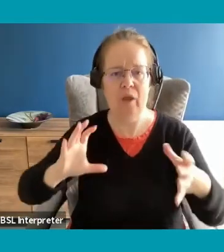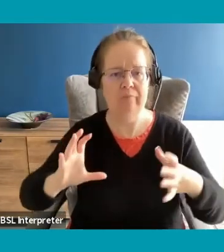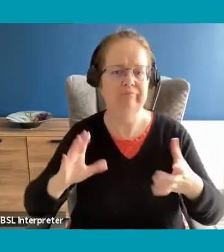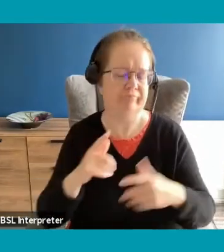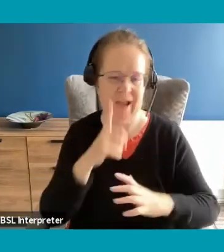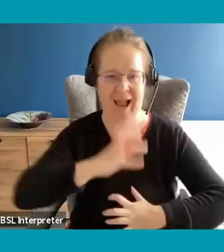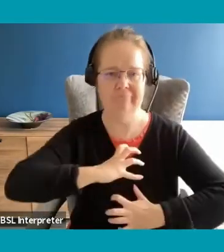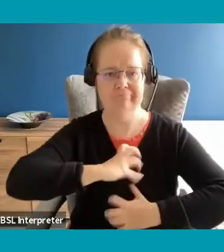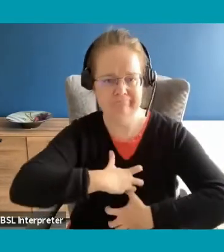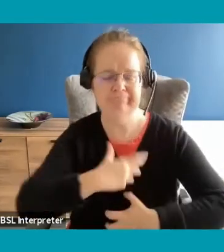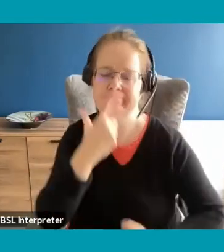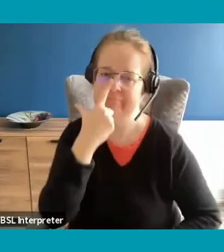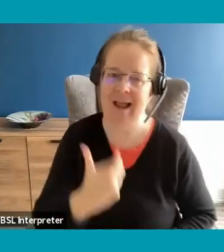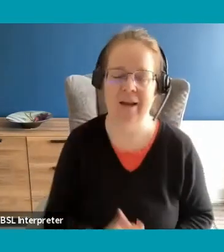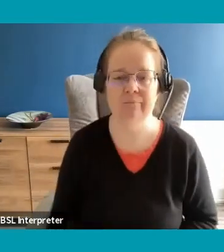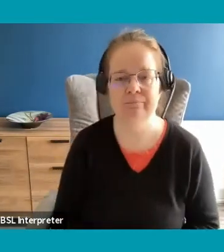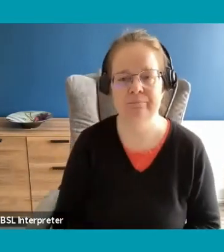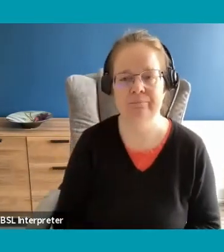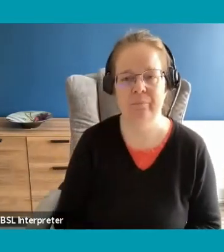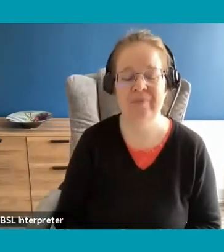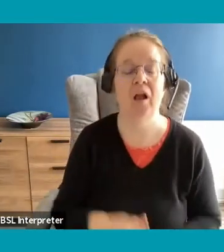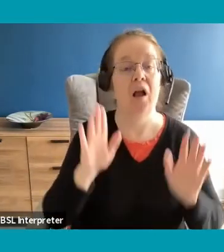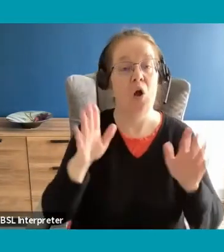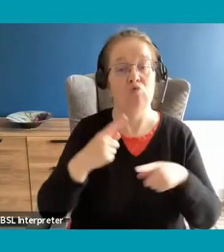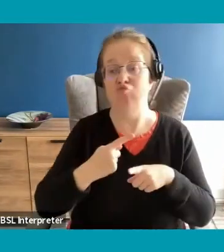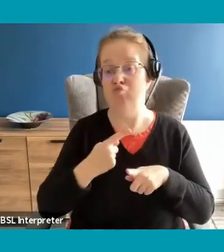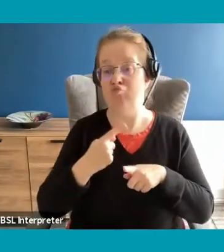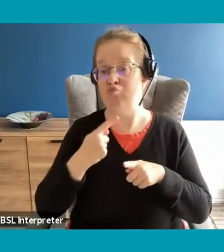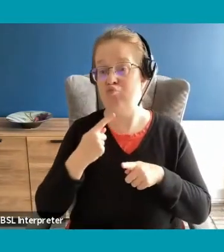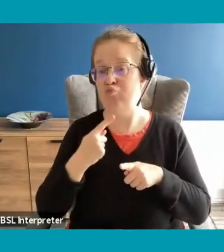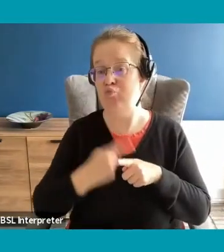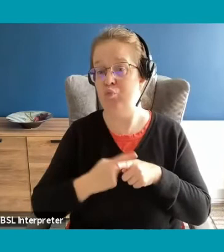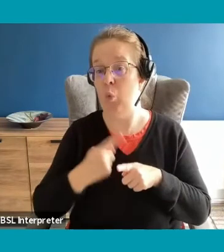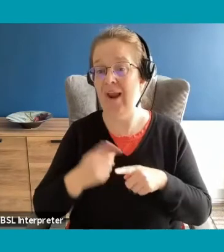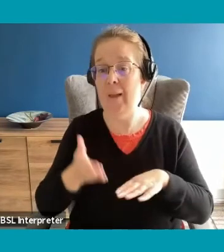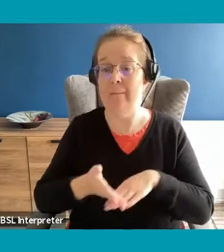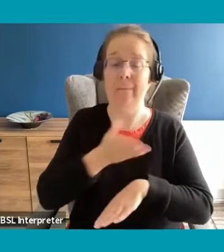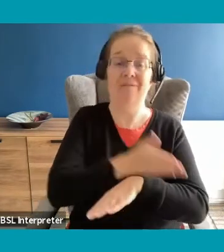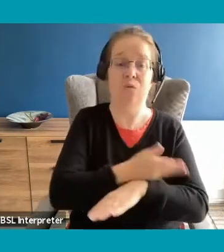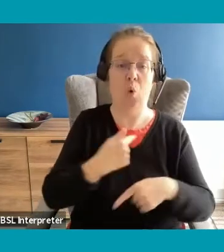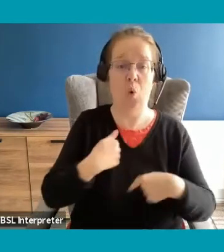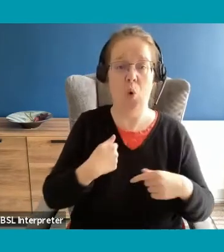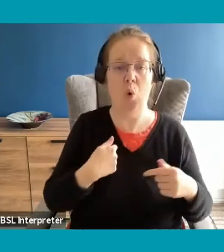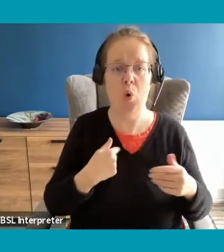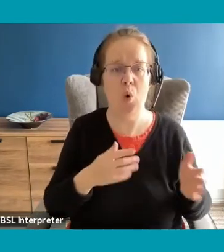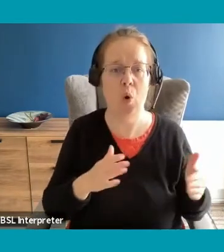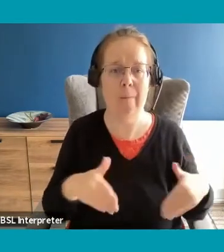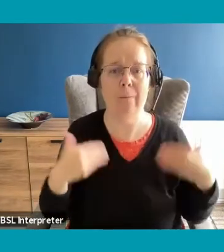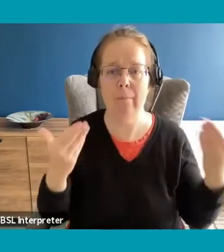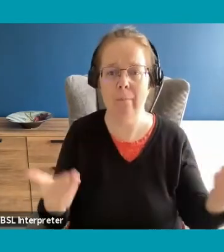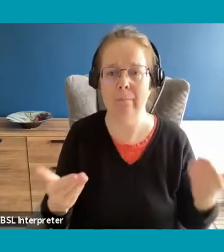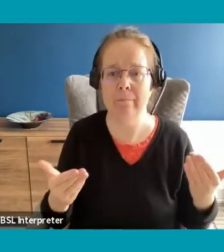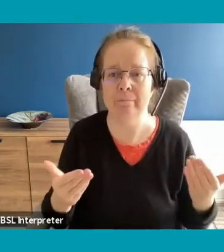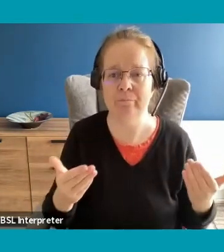OK, just quickly before we move across uhm, how can candidates stand out in their